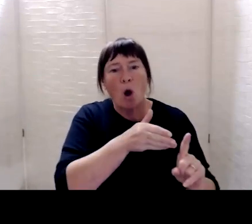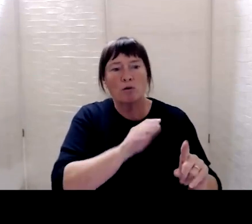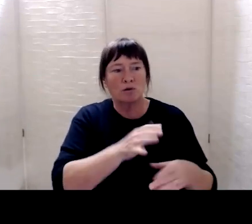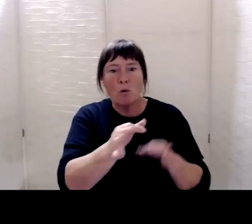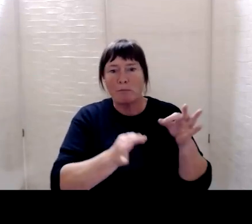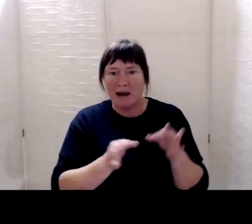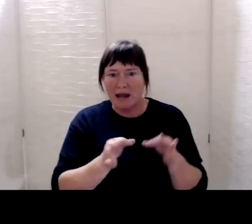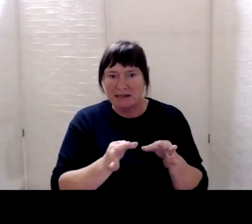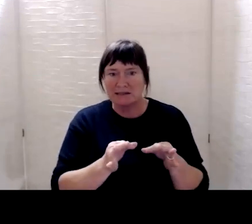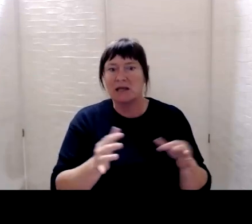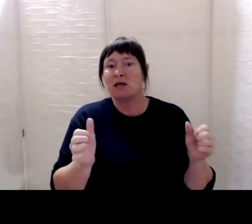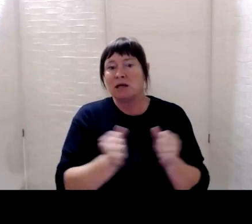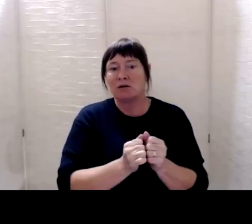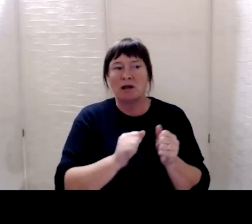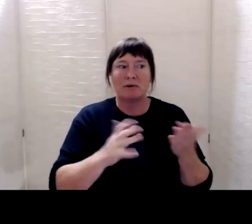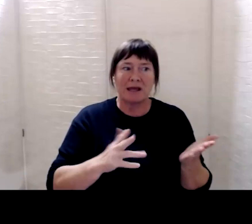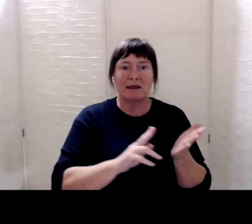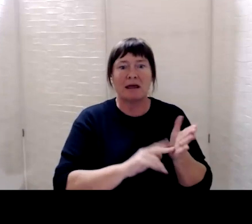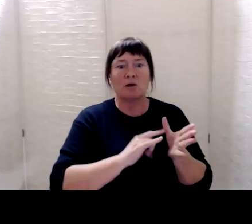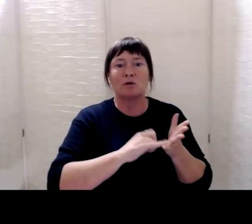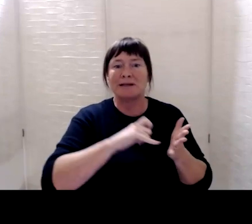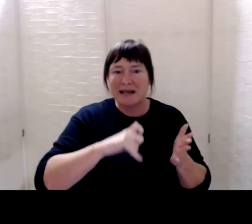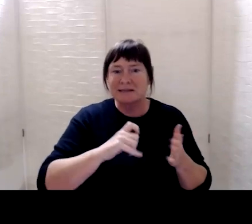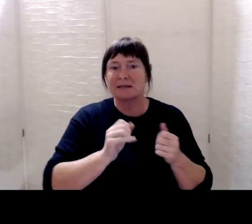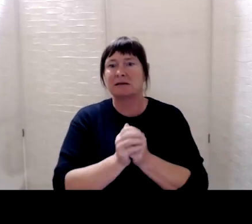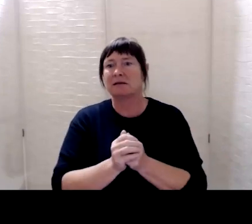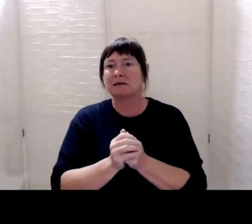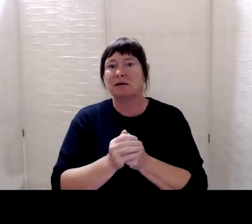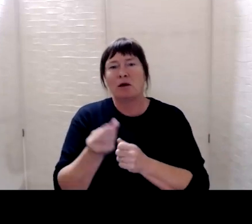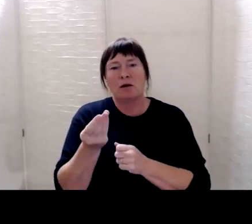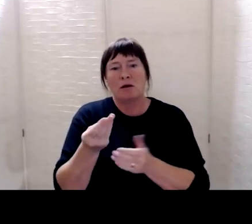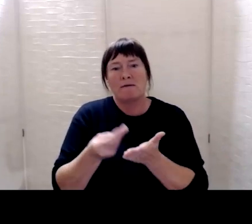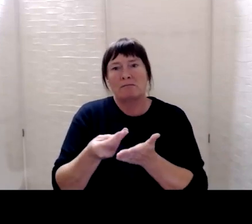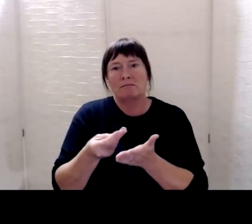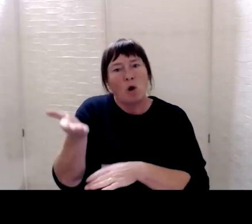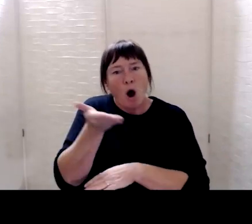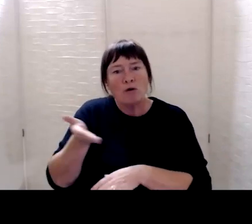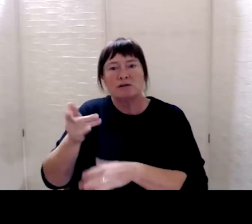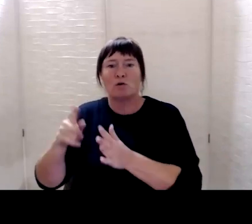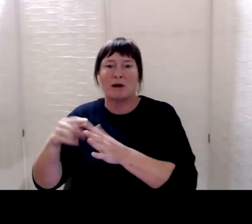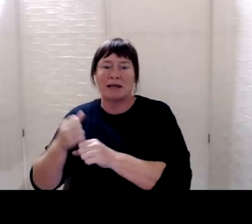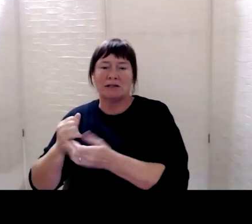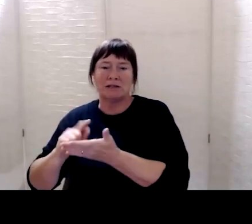your host or EGL site, or in the absence of those, the purpose of the service